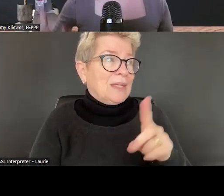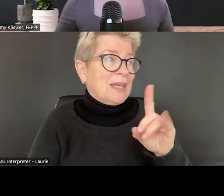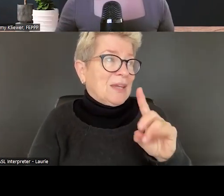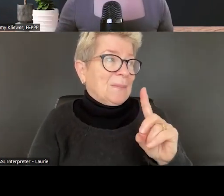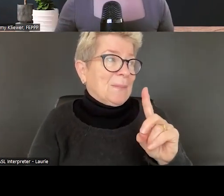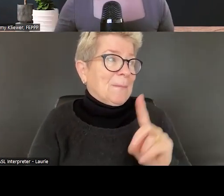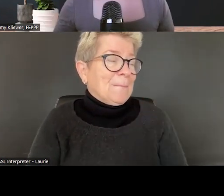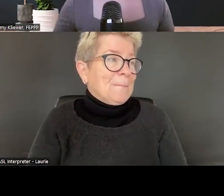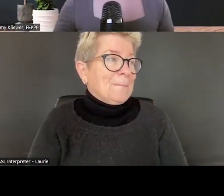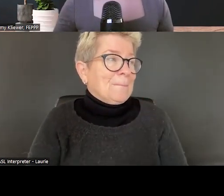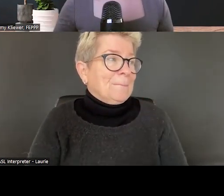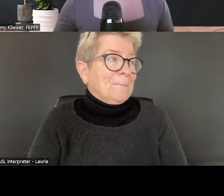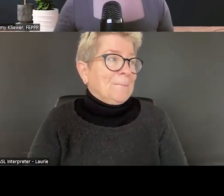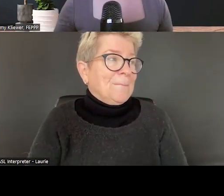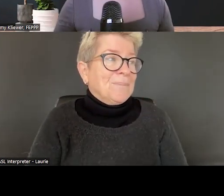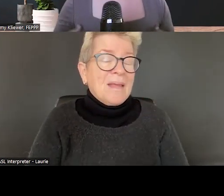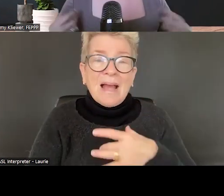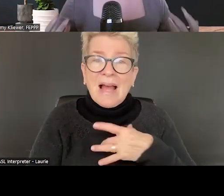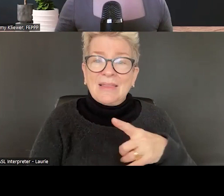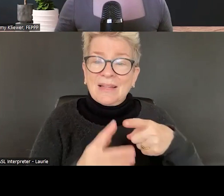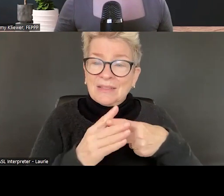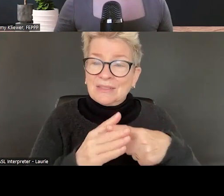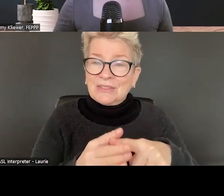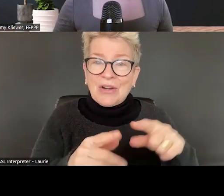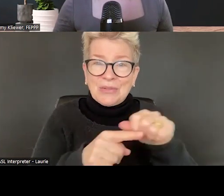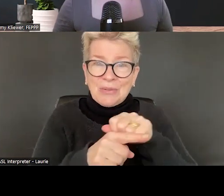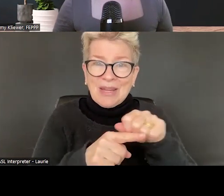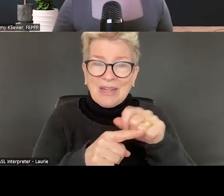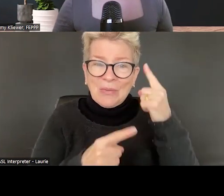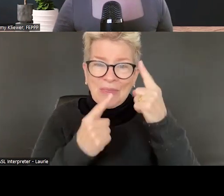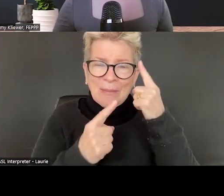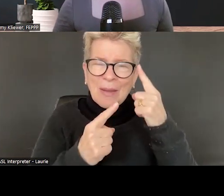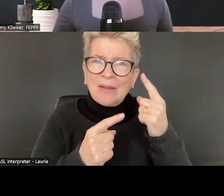start my trainings with an invitation to consider how you learned about money